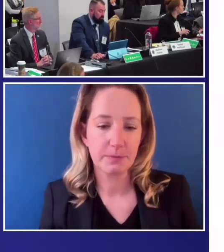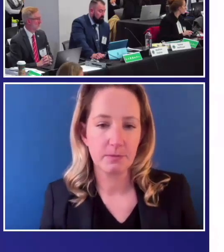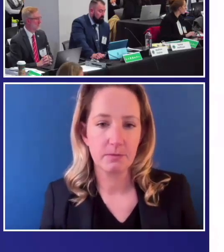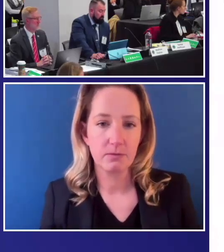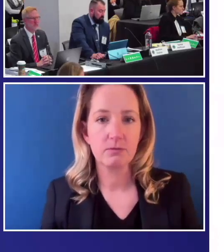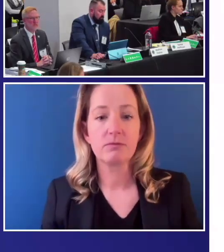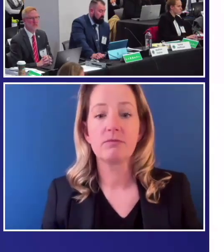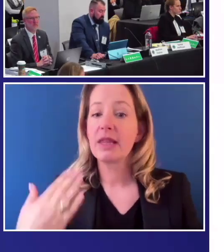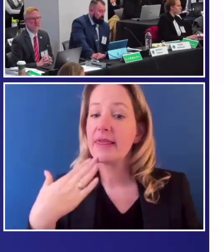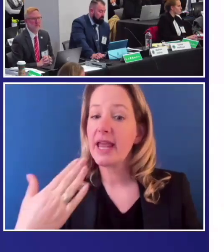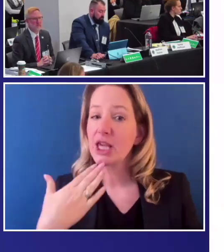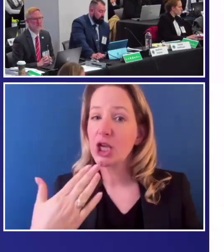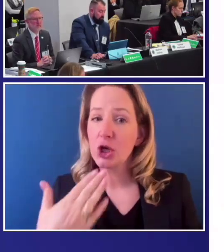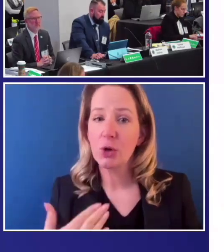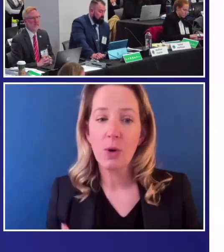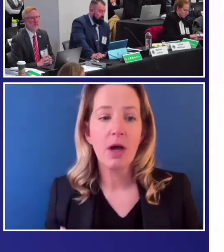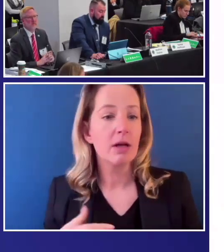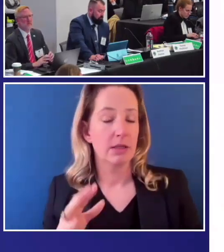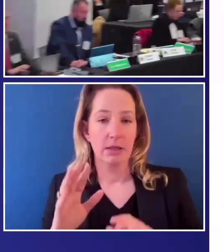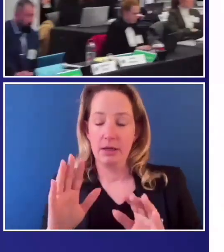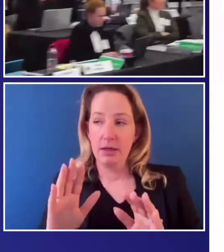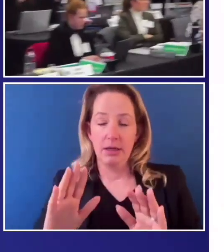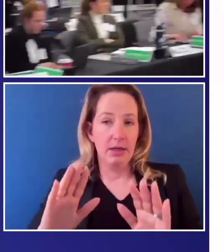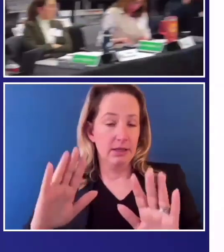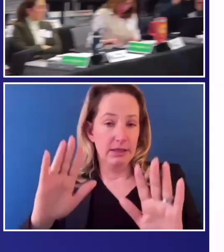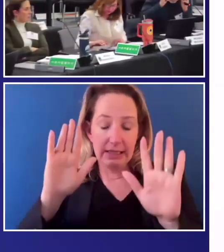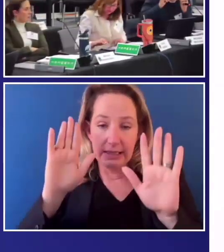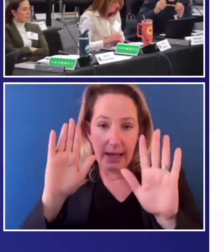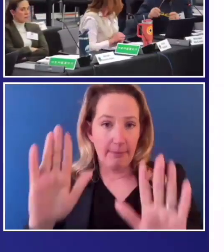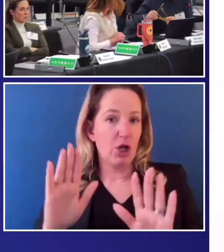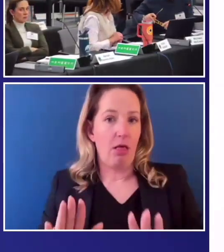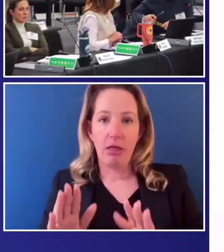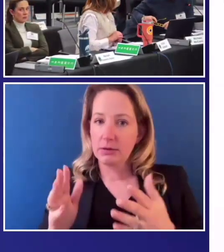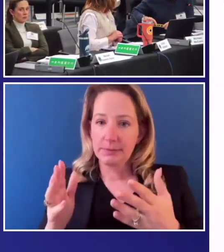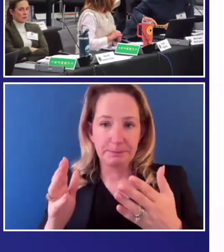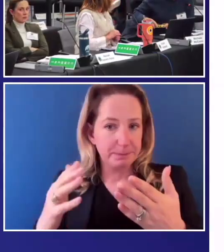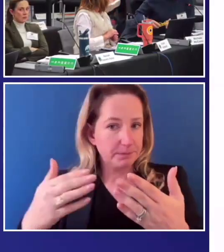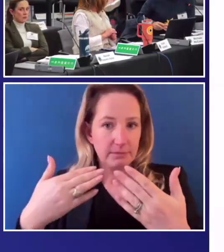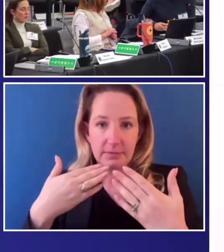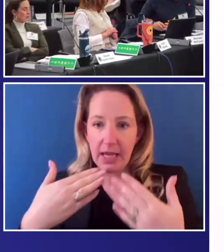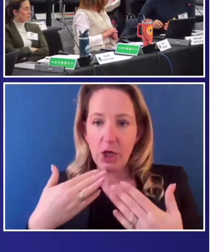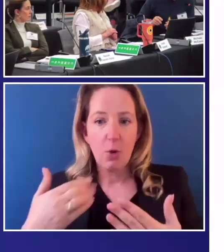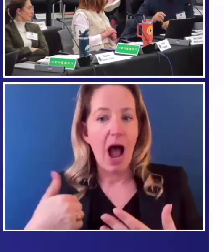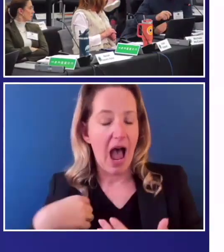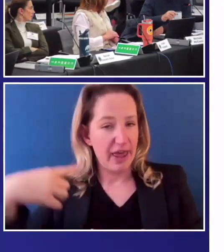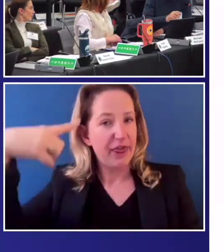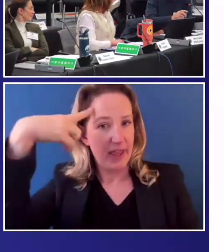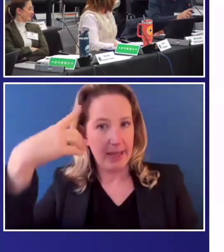Thank you. Exceptional. I think I might understand some of it,